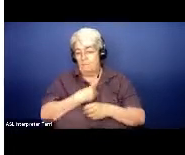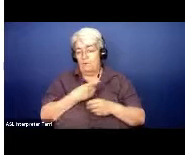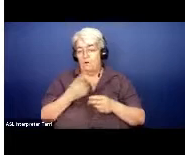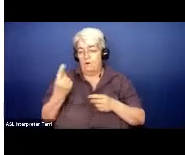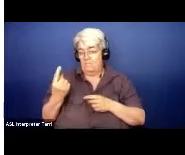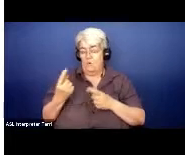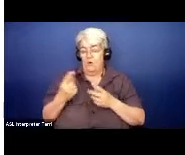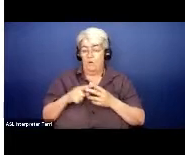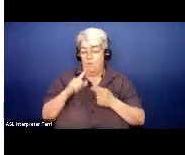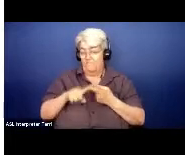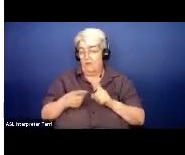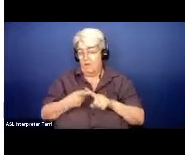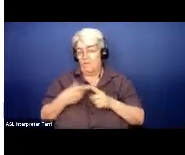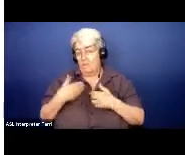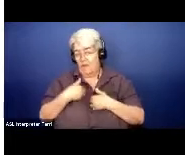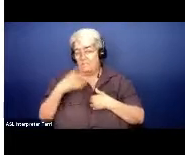of a person with a traumatic brain injury.